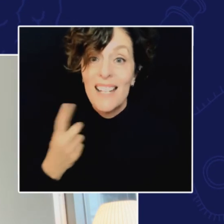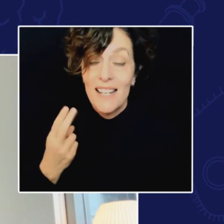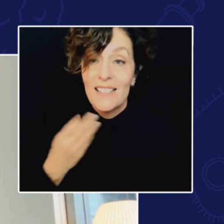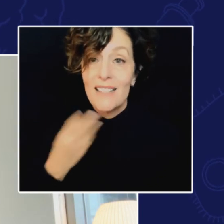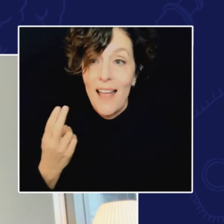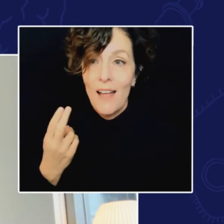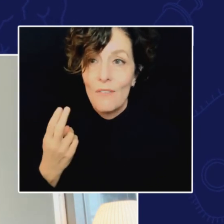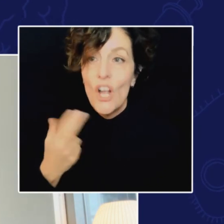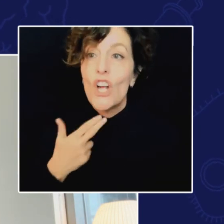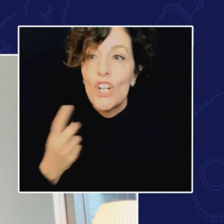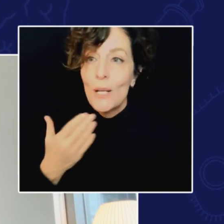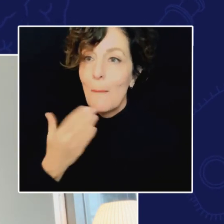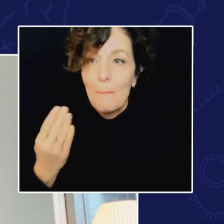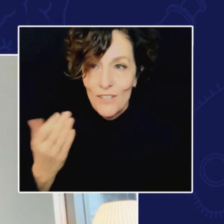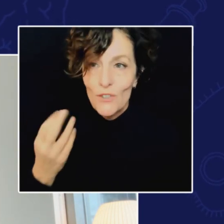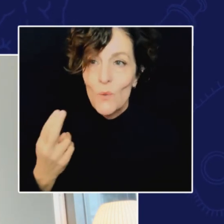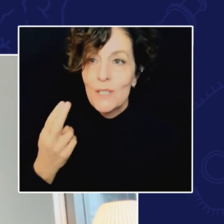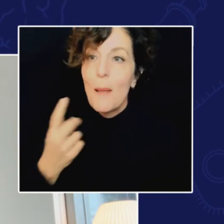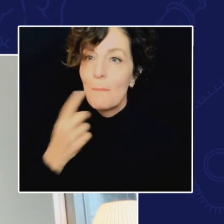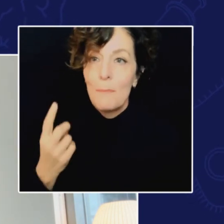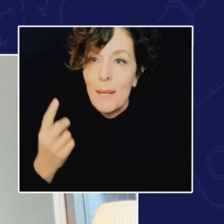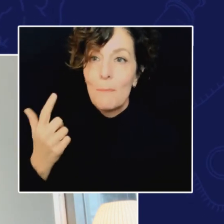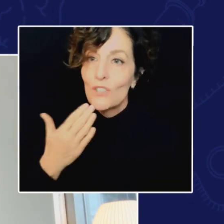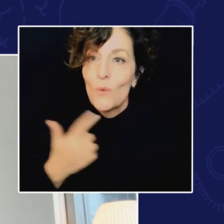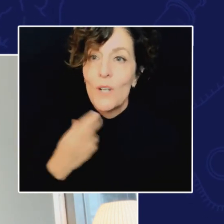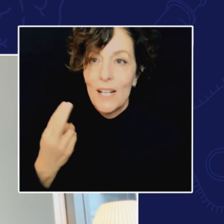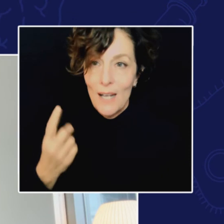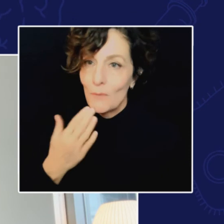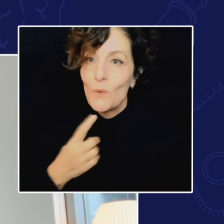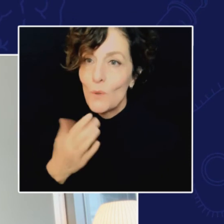parents and kids have good mentors and people to look up to,